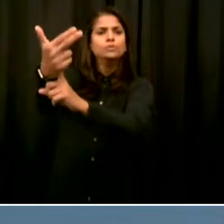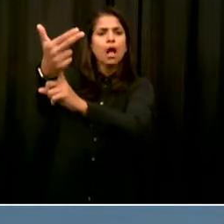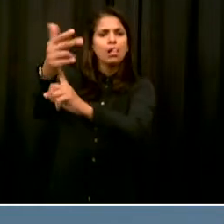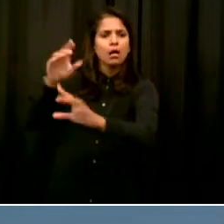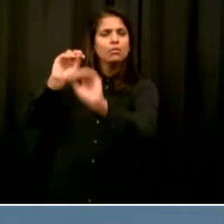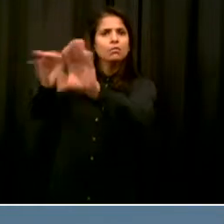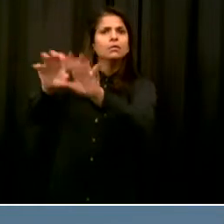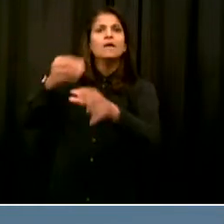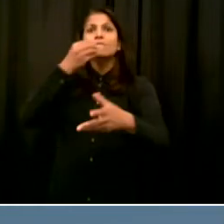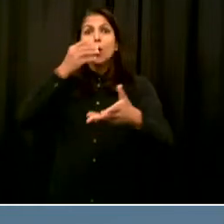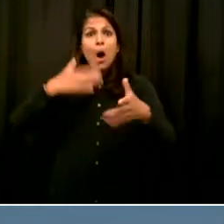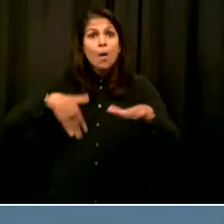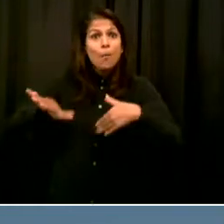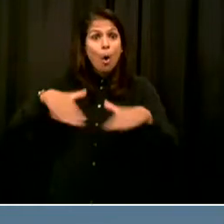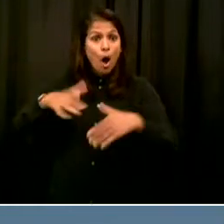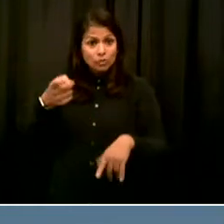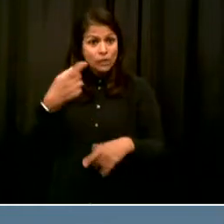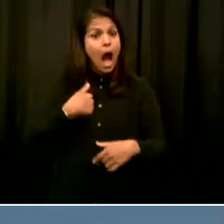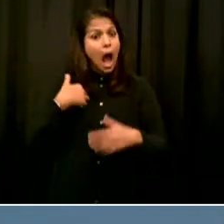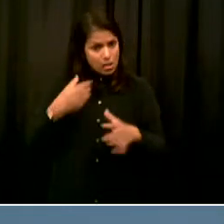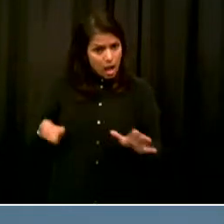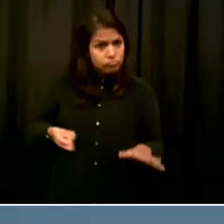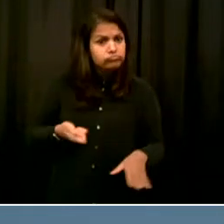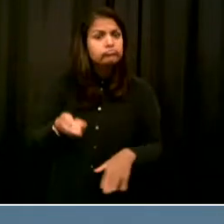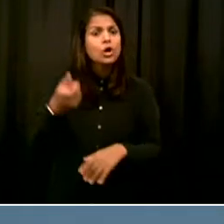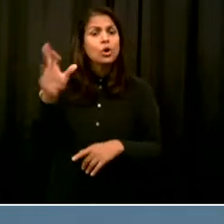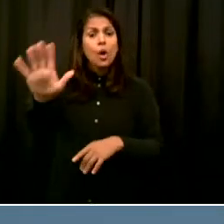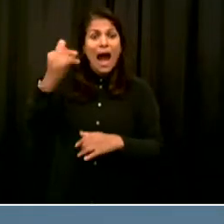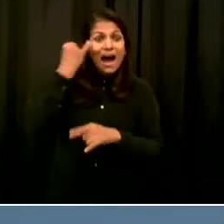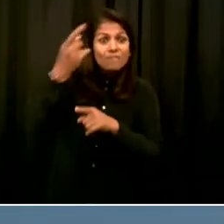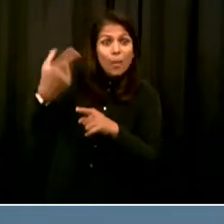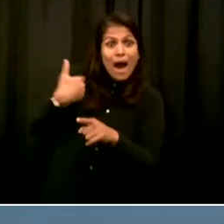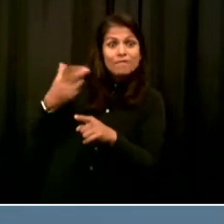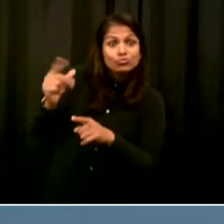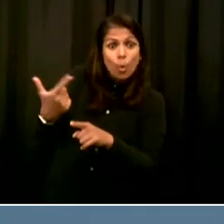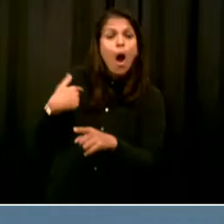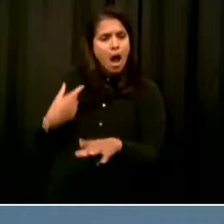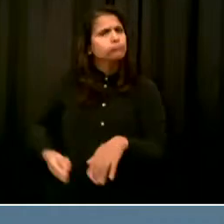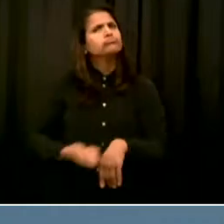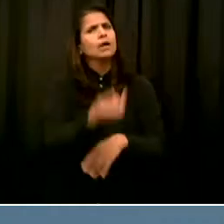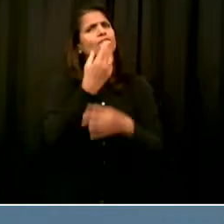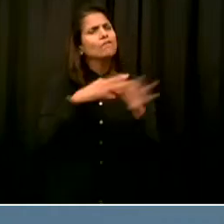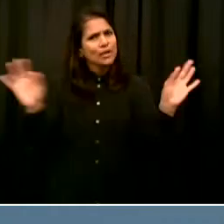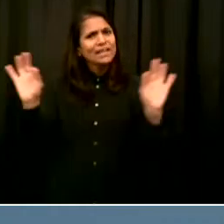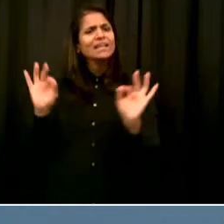YORKERS. WE WILL DEDEILVER FOO D FOFOFRR EEAE NND WE WILL WALK Y DOG FOR FREE.